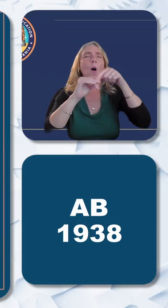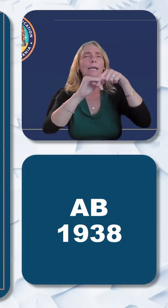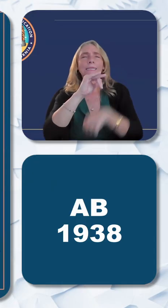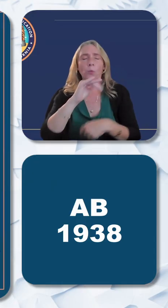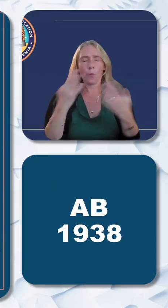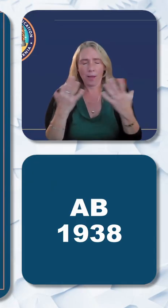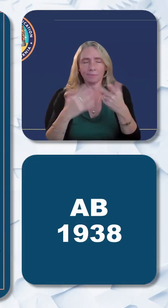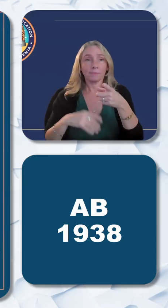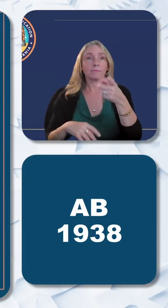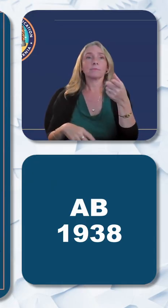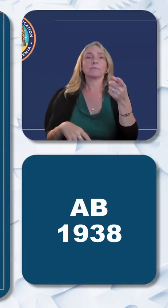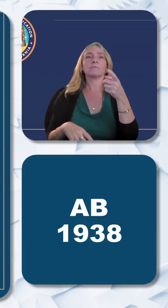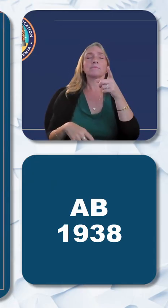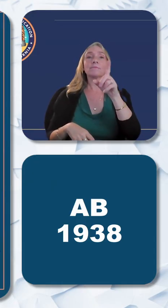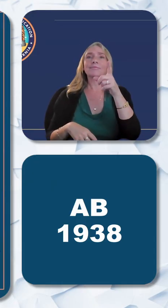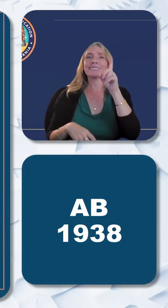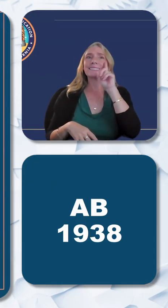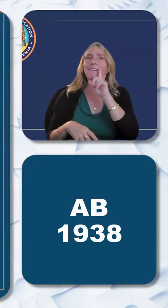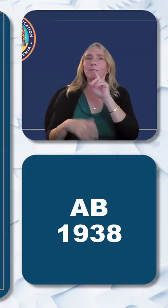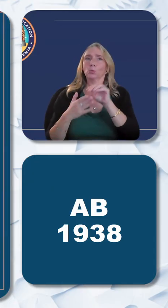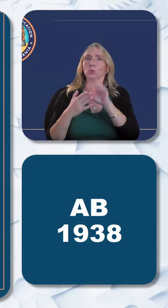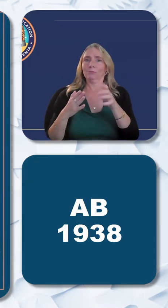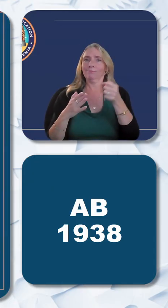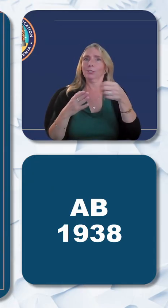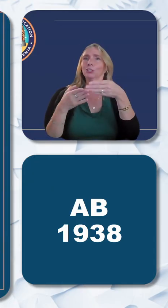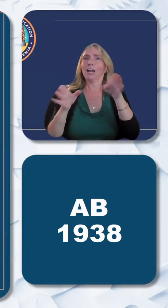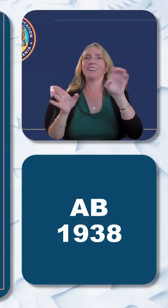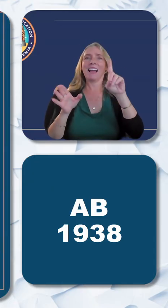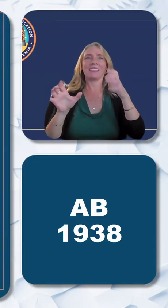As for direct communication and beyond the placement.